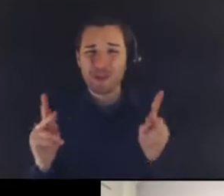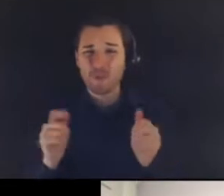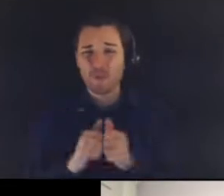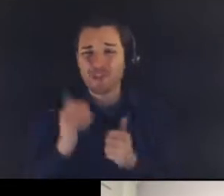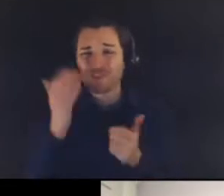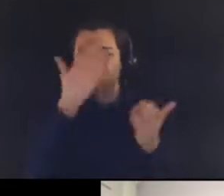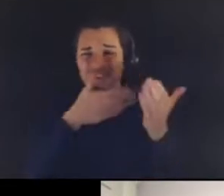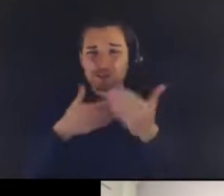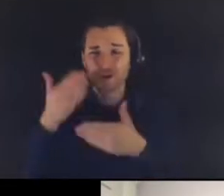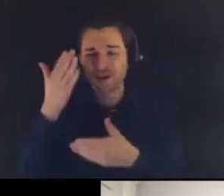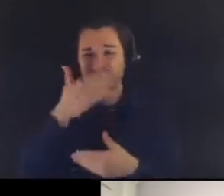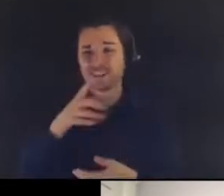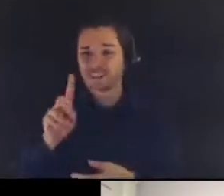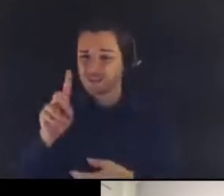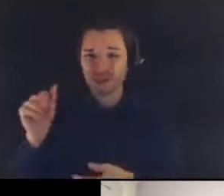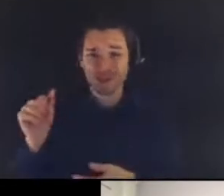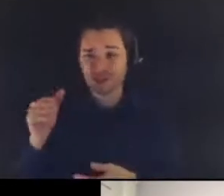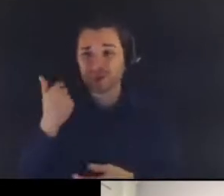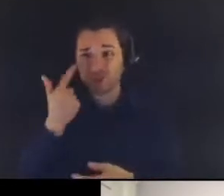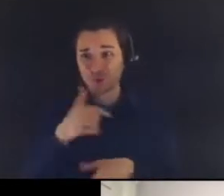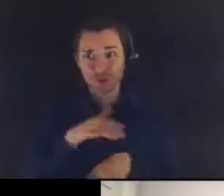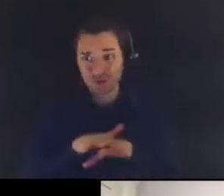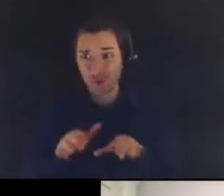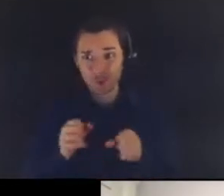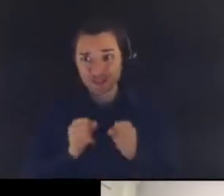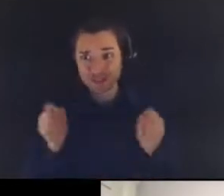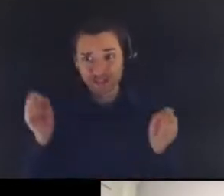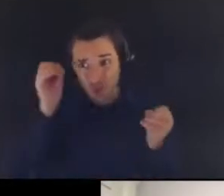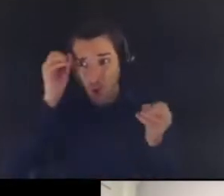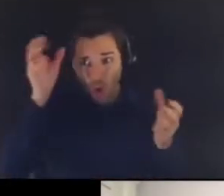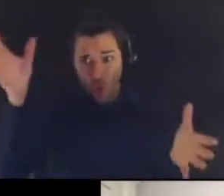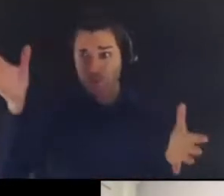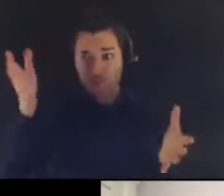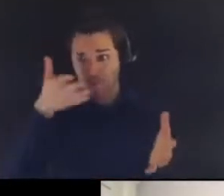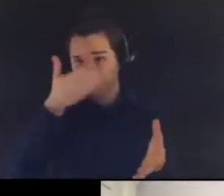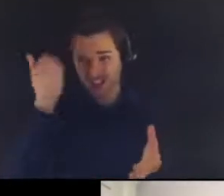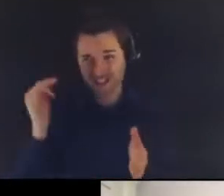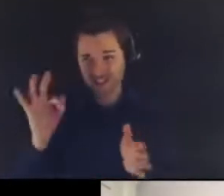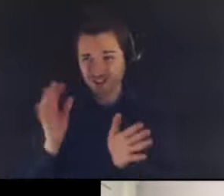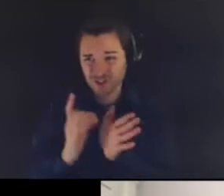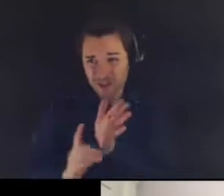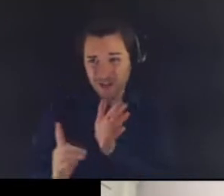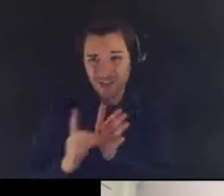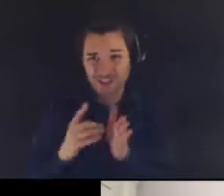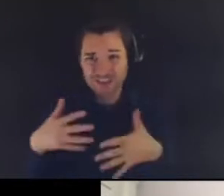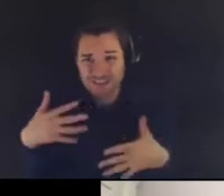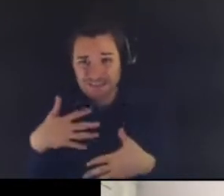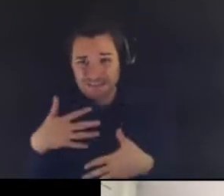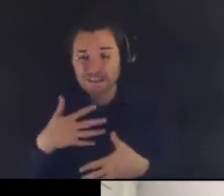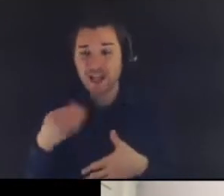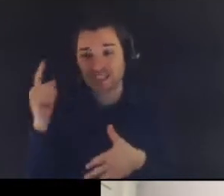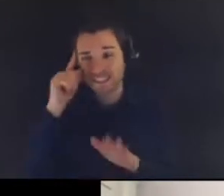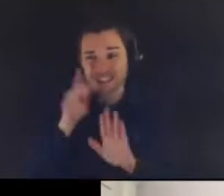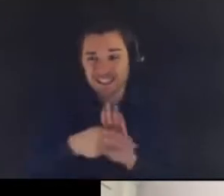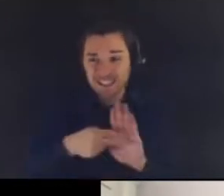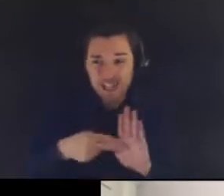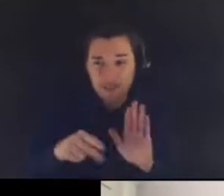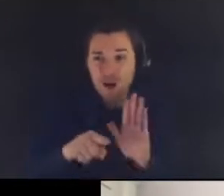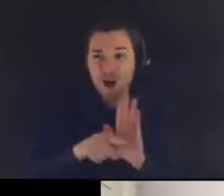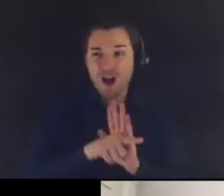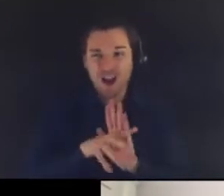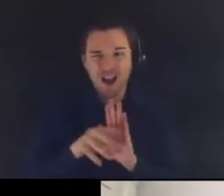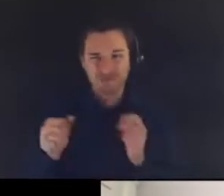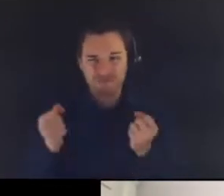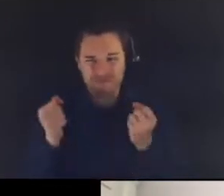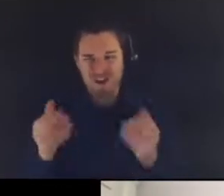who do not disclose just because of discrimination and stigma and the challenges we face. So,